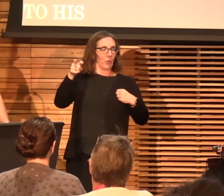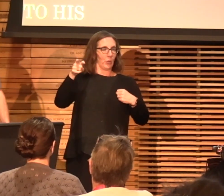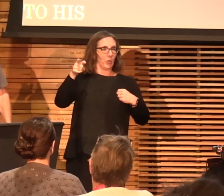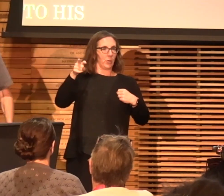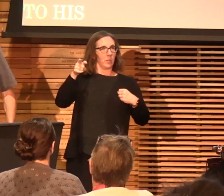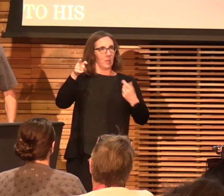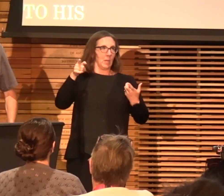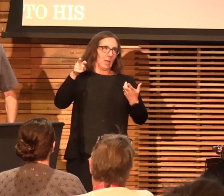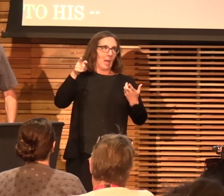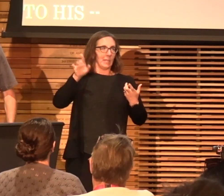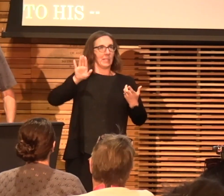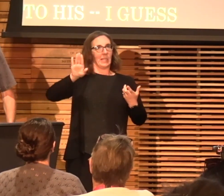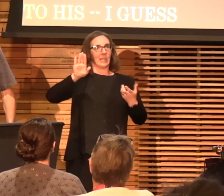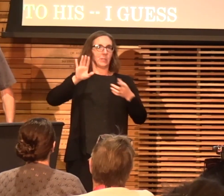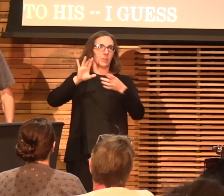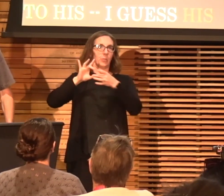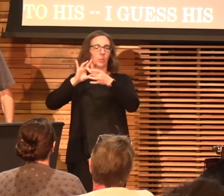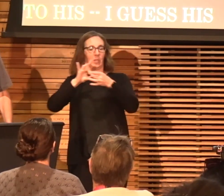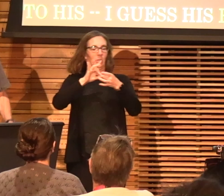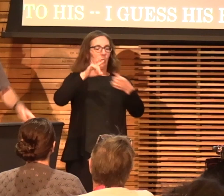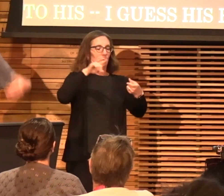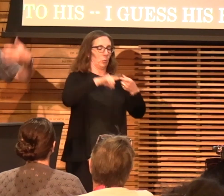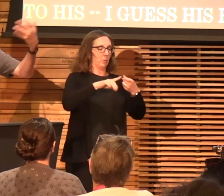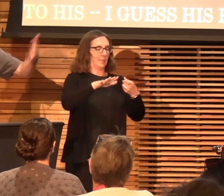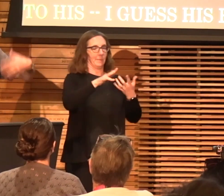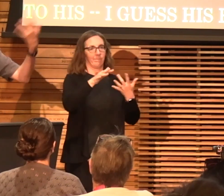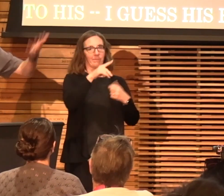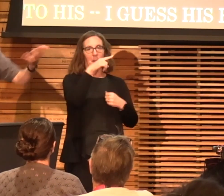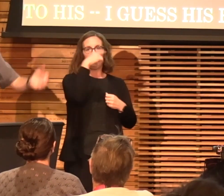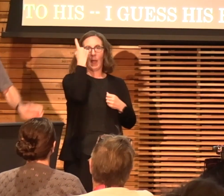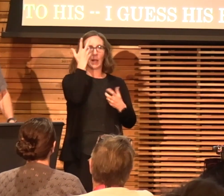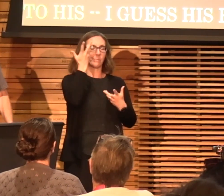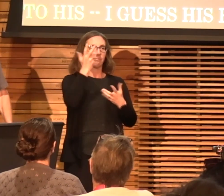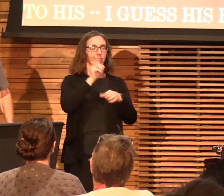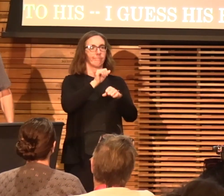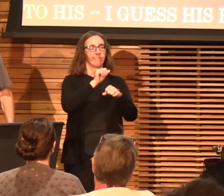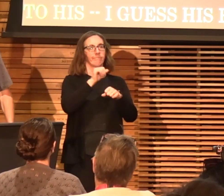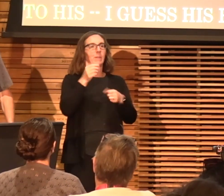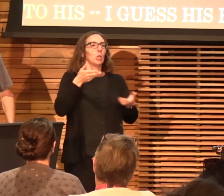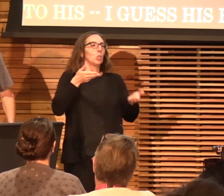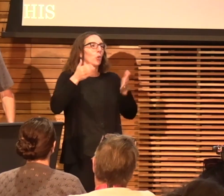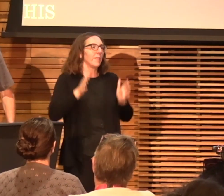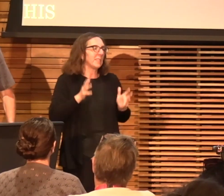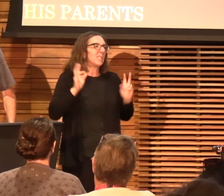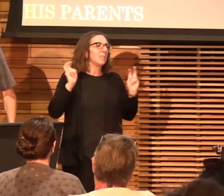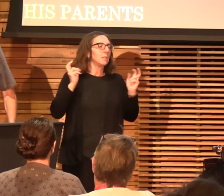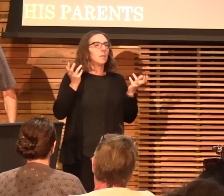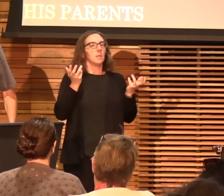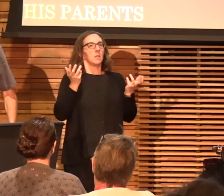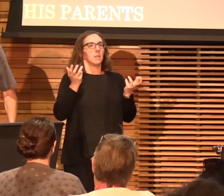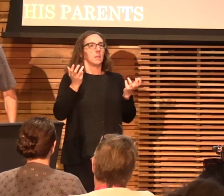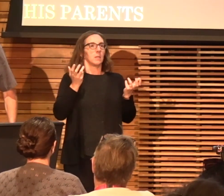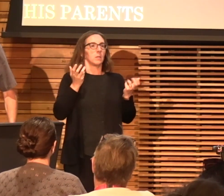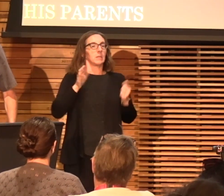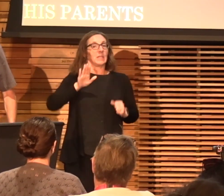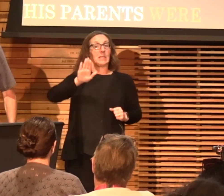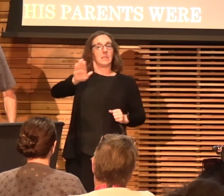I guess his Black servants, or, his parents were slave owners.